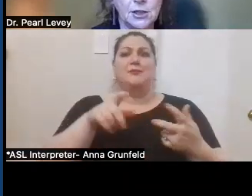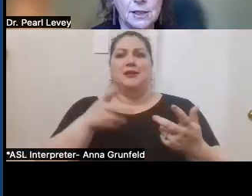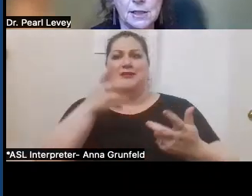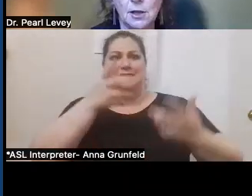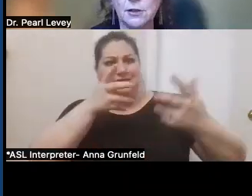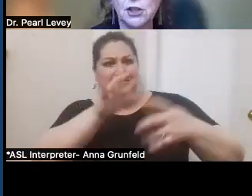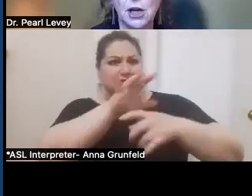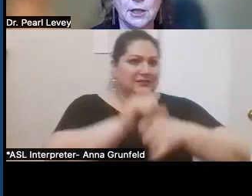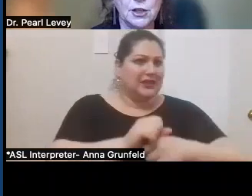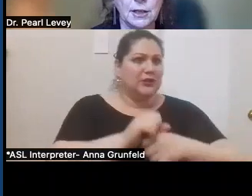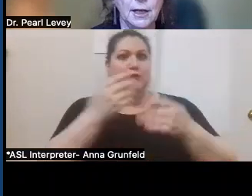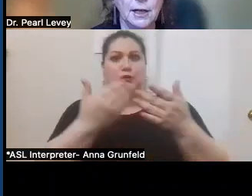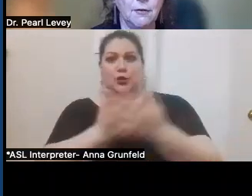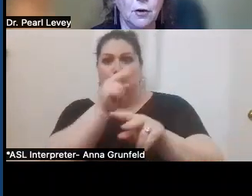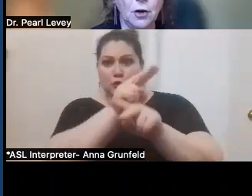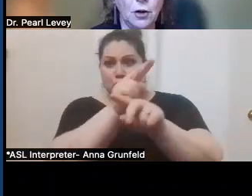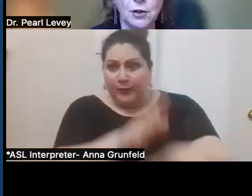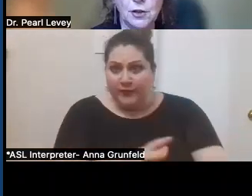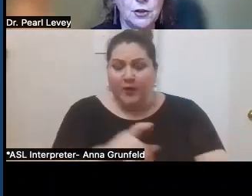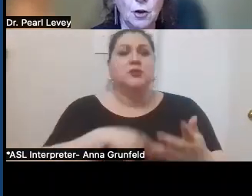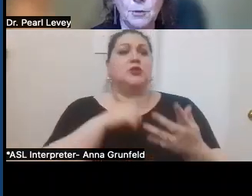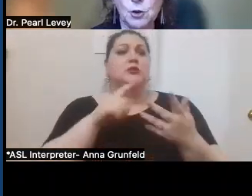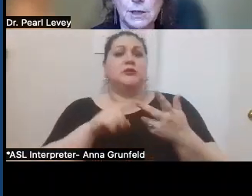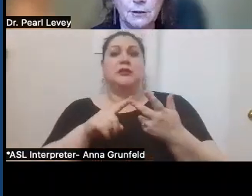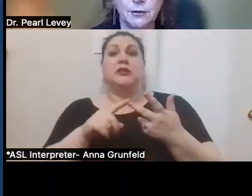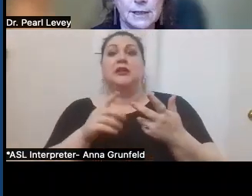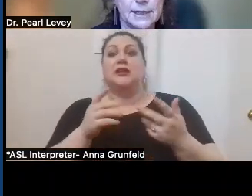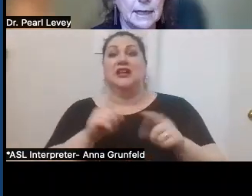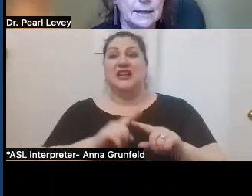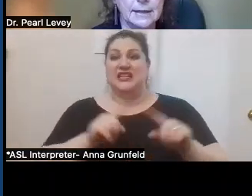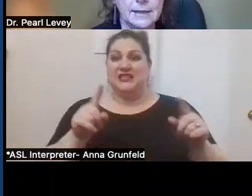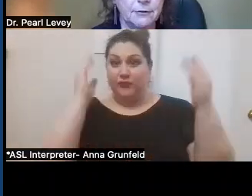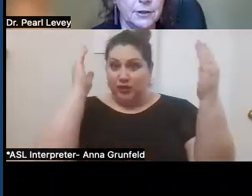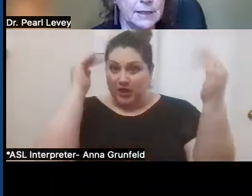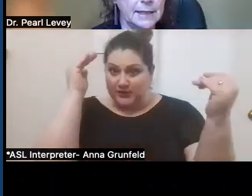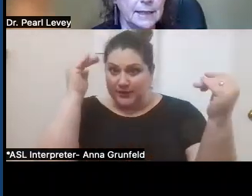This is often challenging for learners to go between different styles and different settings.